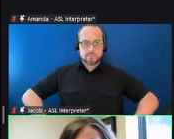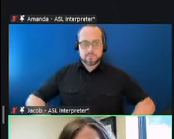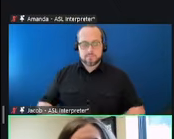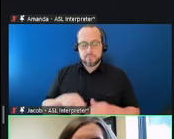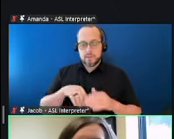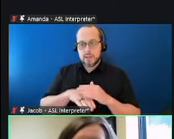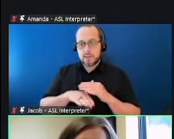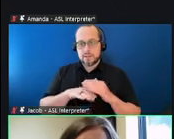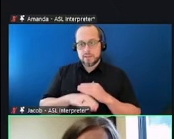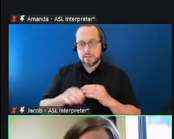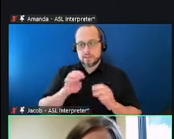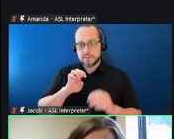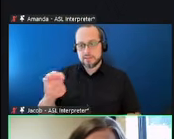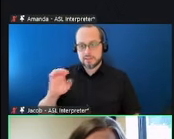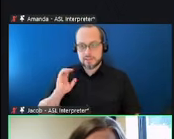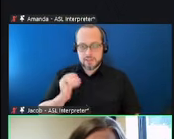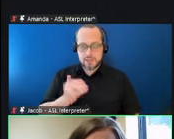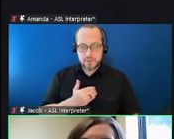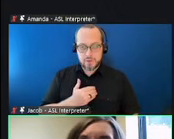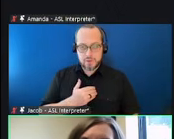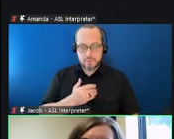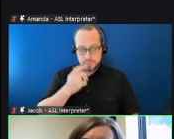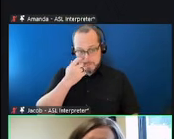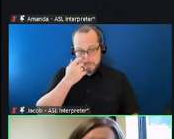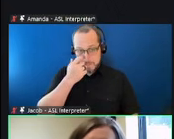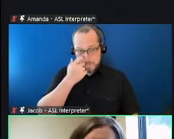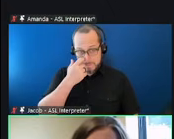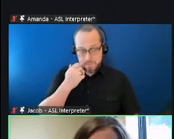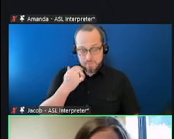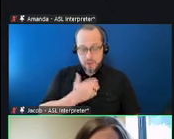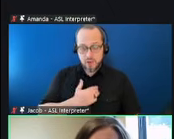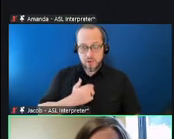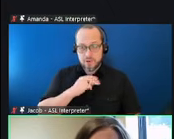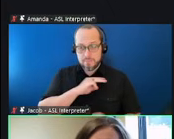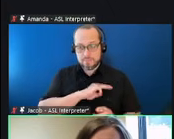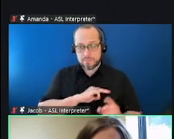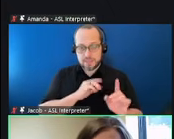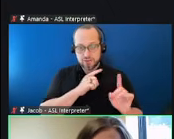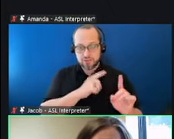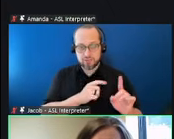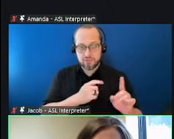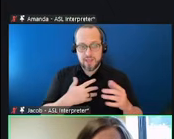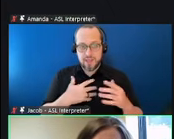our our our mission really is to improve health through access to and and coordination